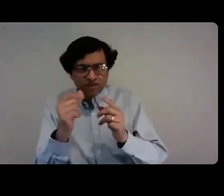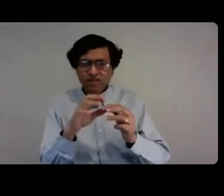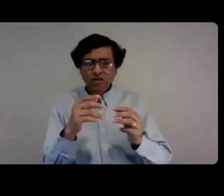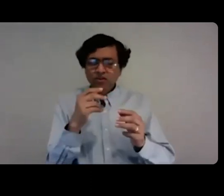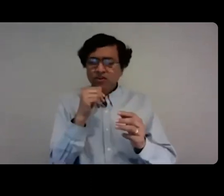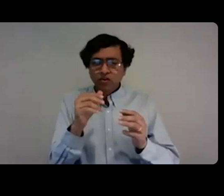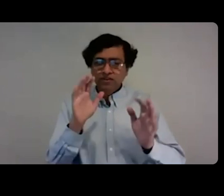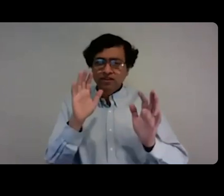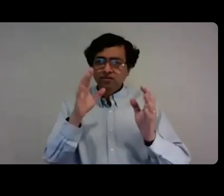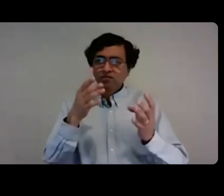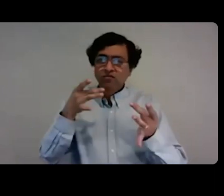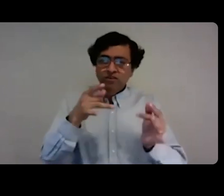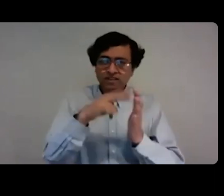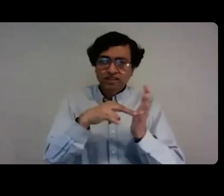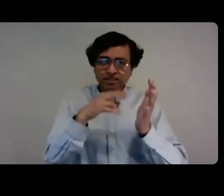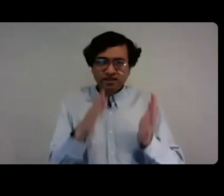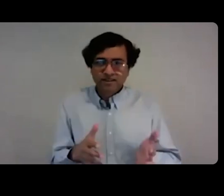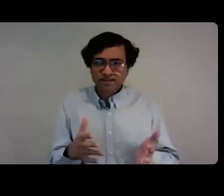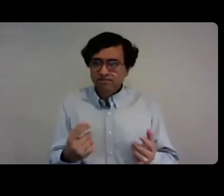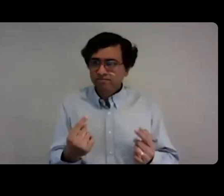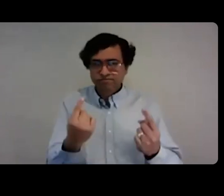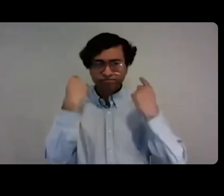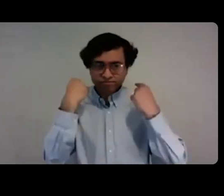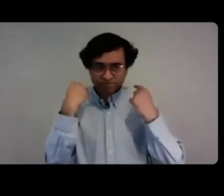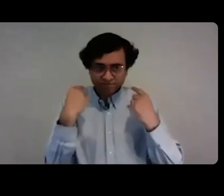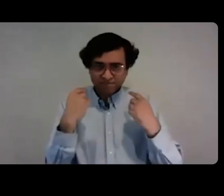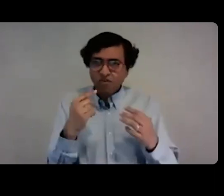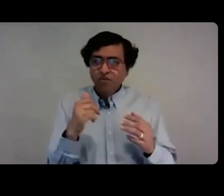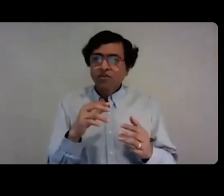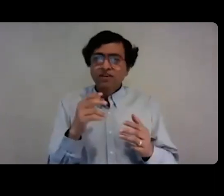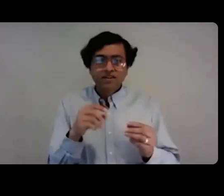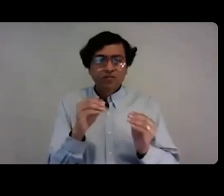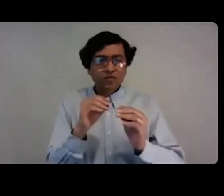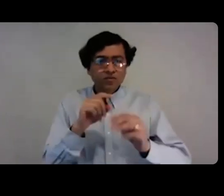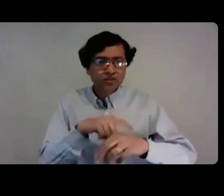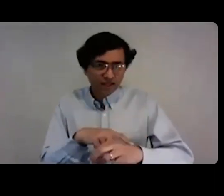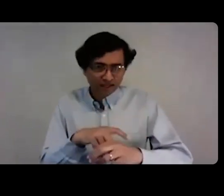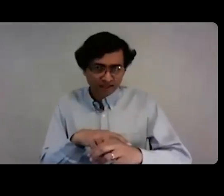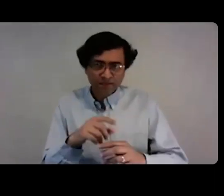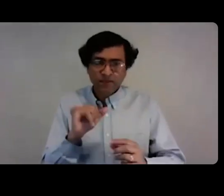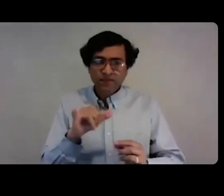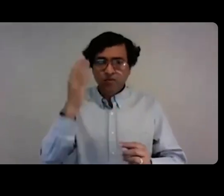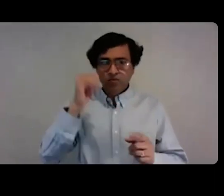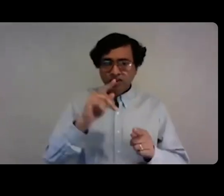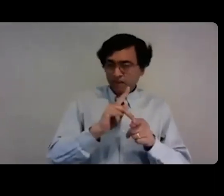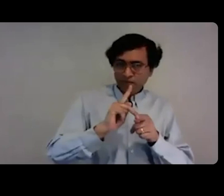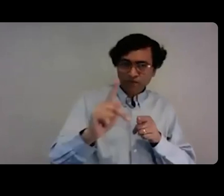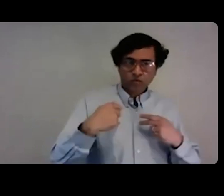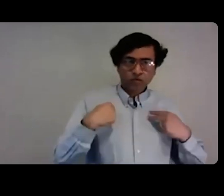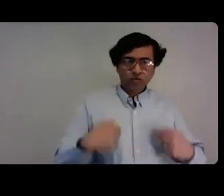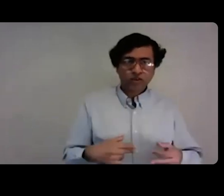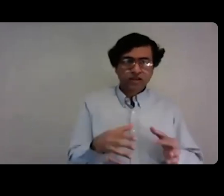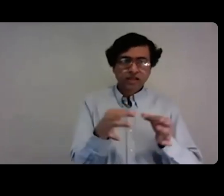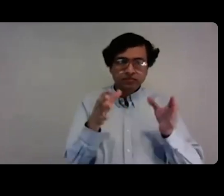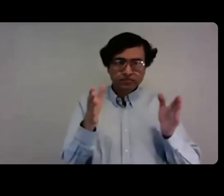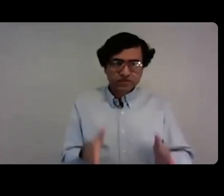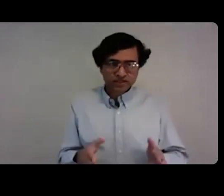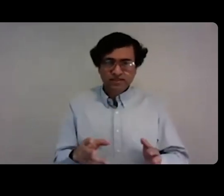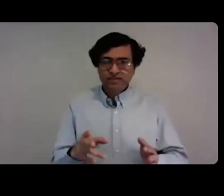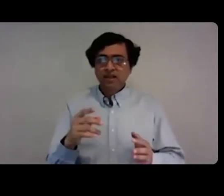or each line may be exhibited for somewhere between a half a second to 2 seconds. And that's not always intelligible to the reader.